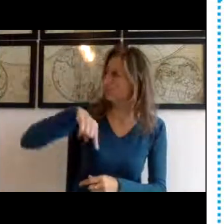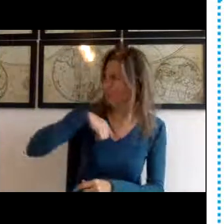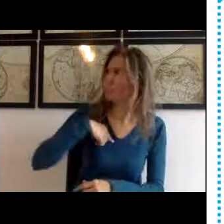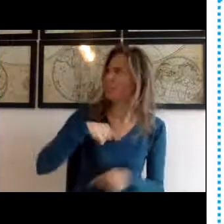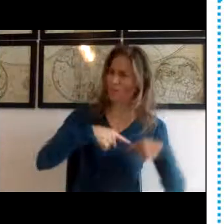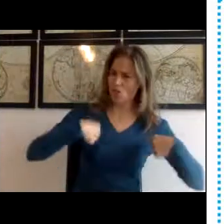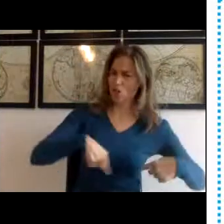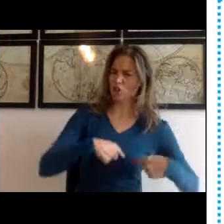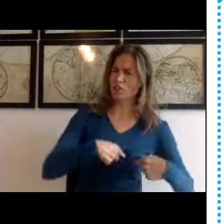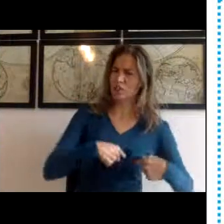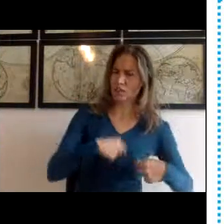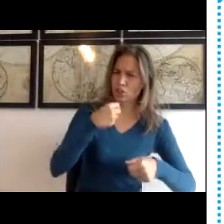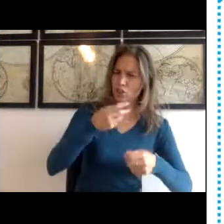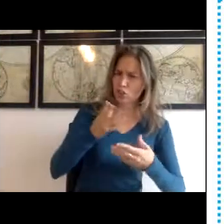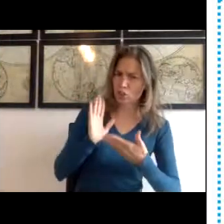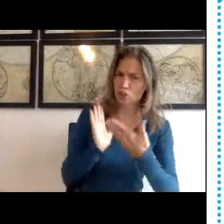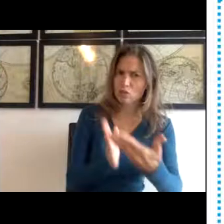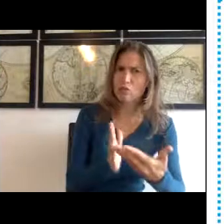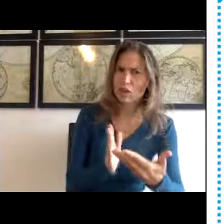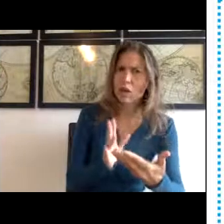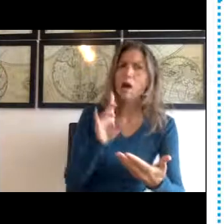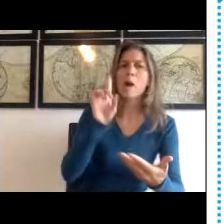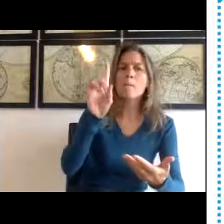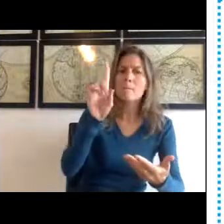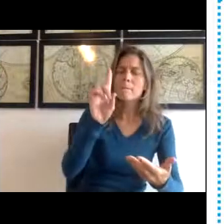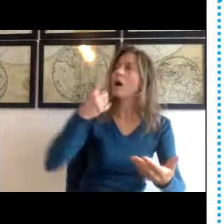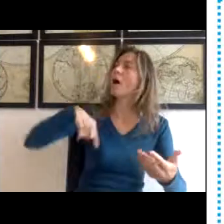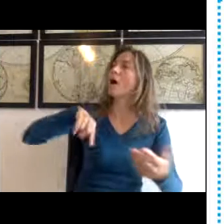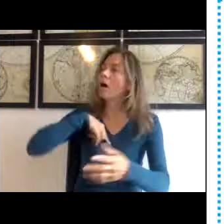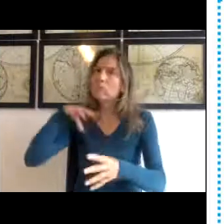This engagement in the VIVID project has become a journey for us.